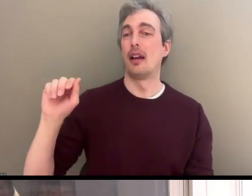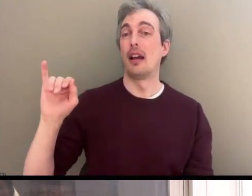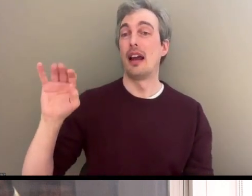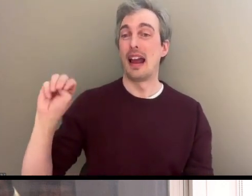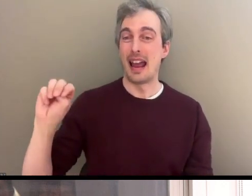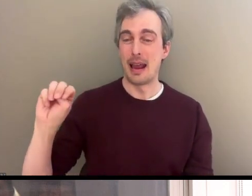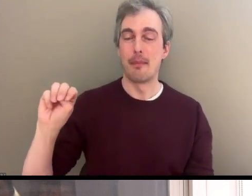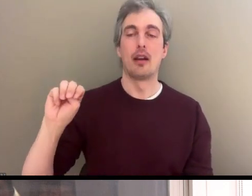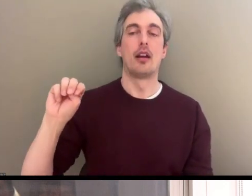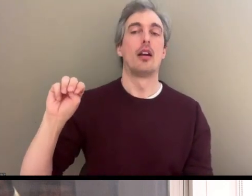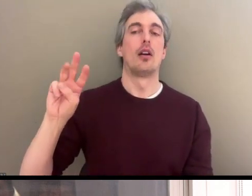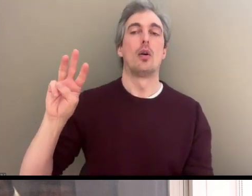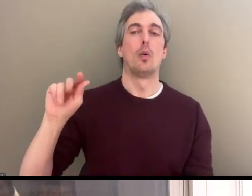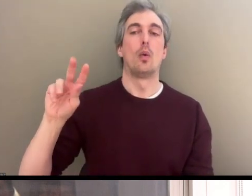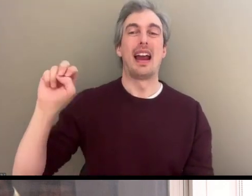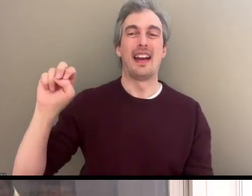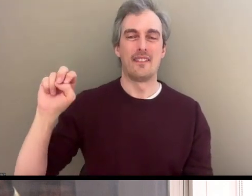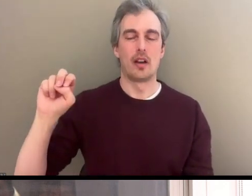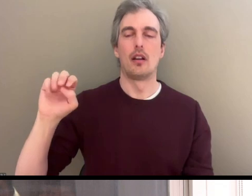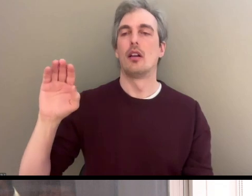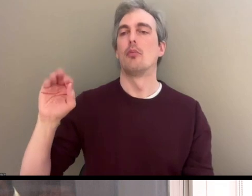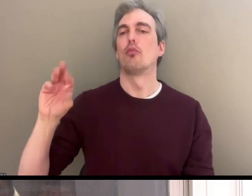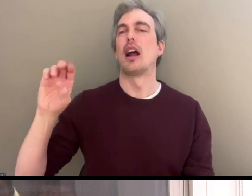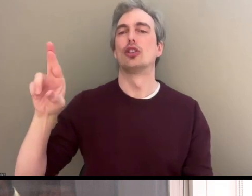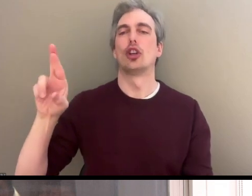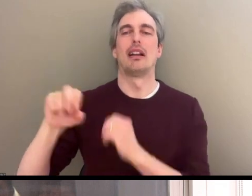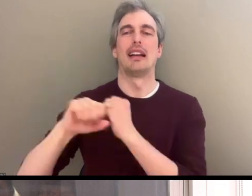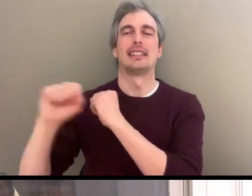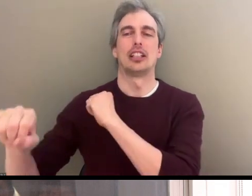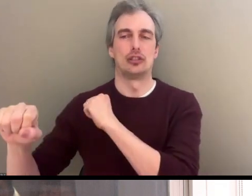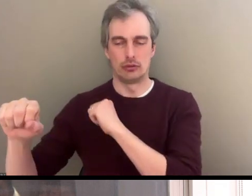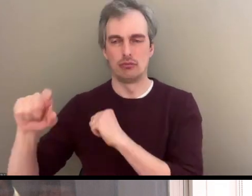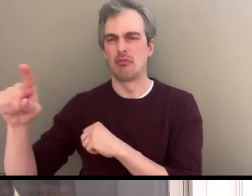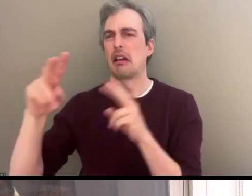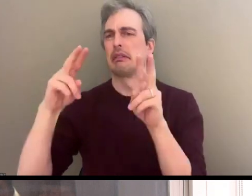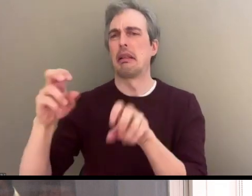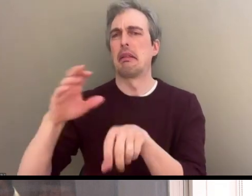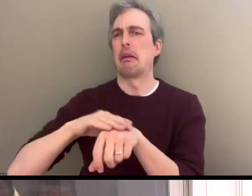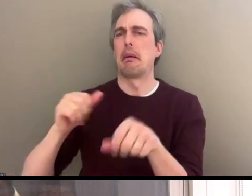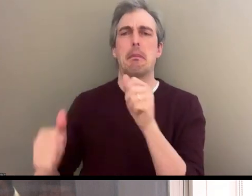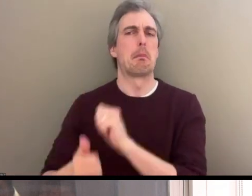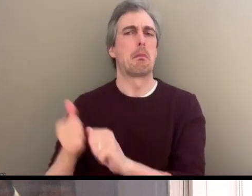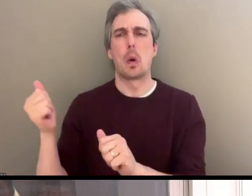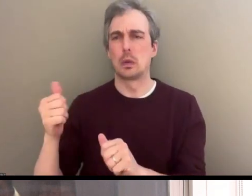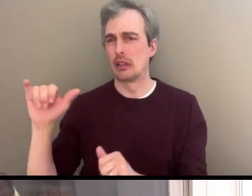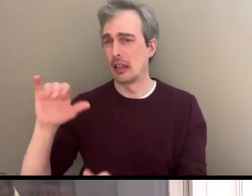And this browser extension can be downloaded on most of the major ones, such as Chrome, Firefox, and Edge.